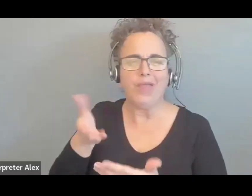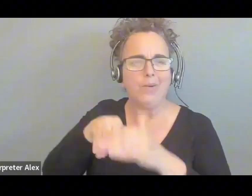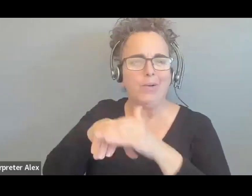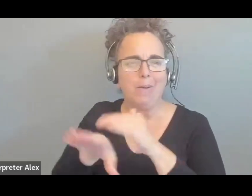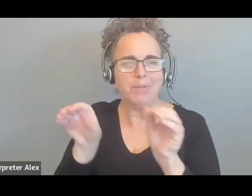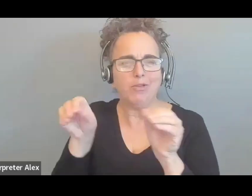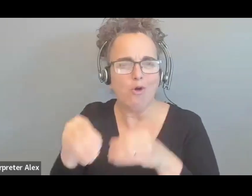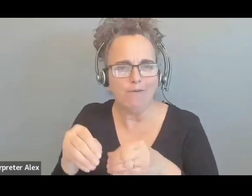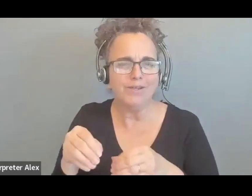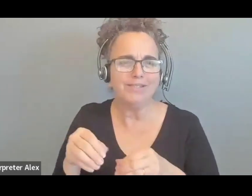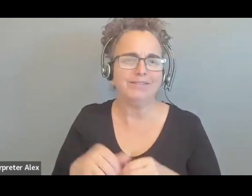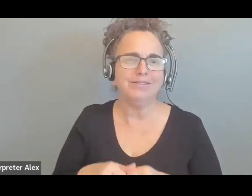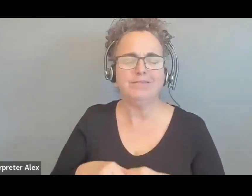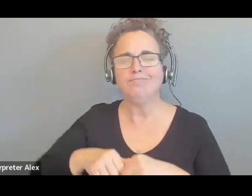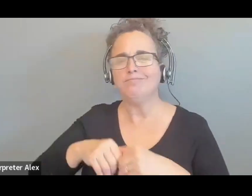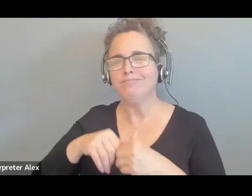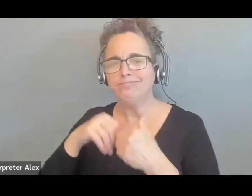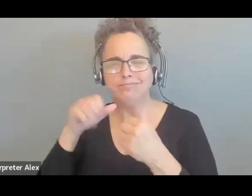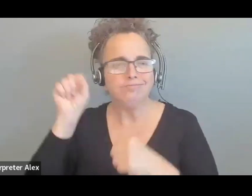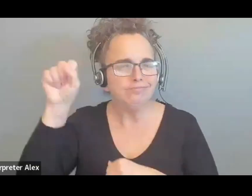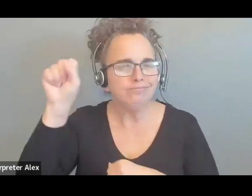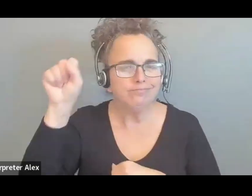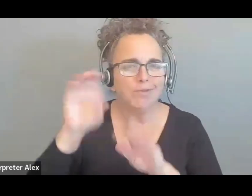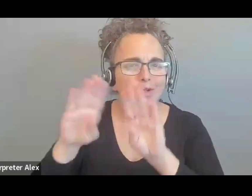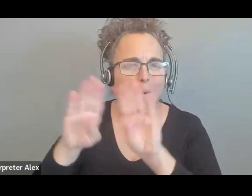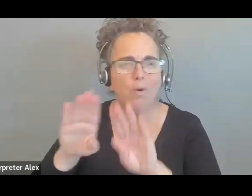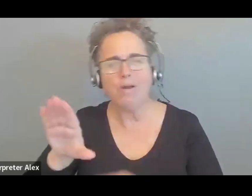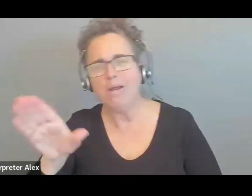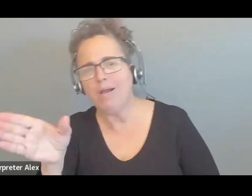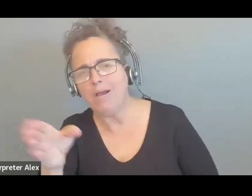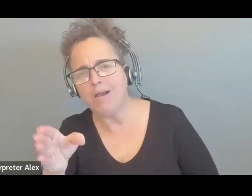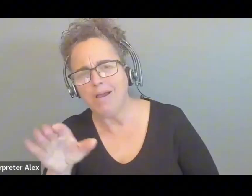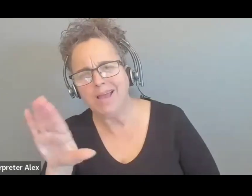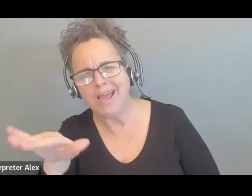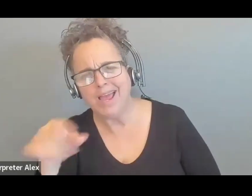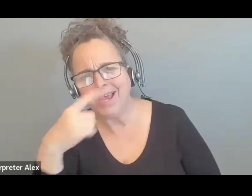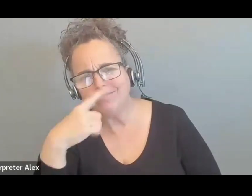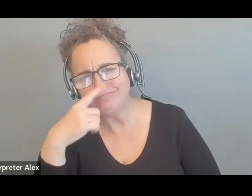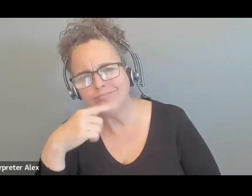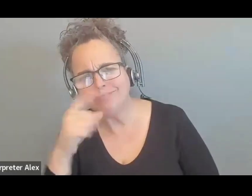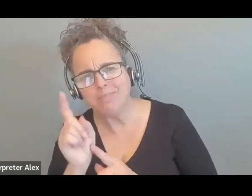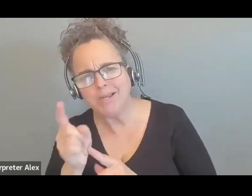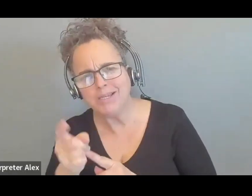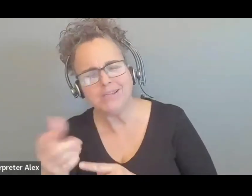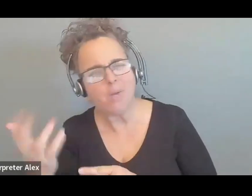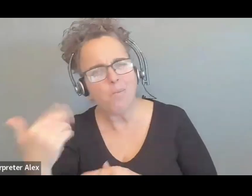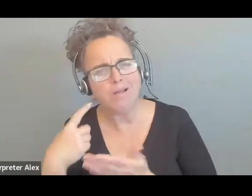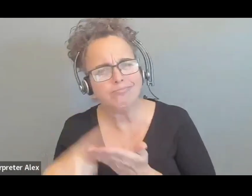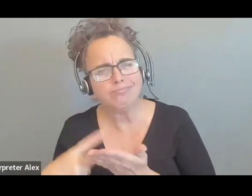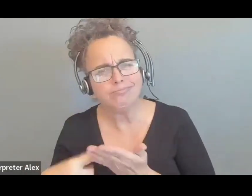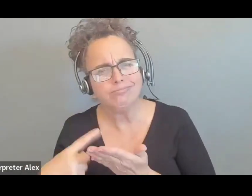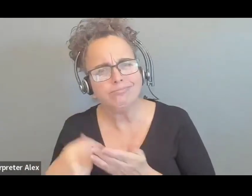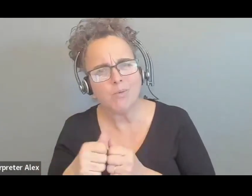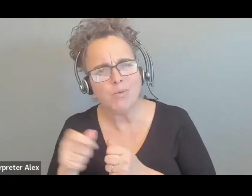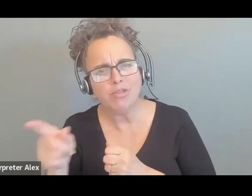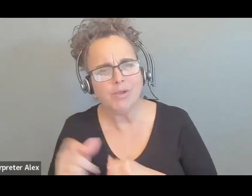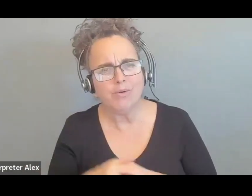and knocking on someone door and say, Hey Joe, you got a second, I wanna run something by you. I, I'd like to learn that.